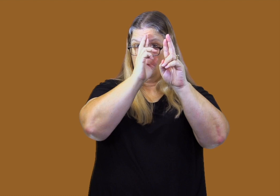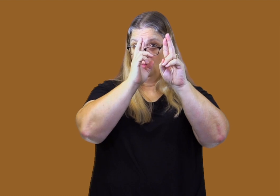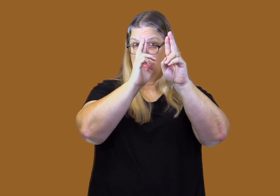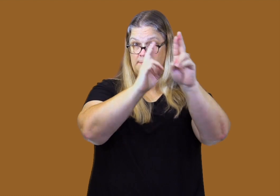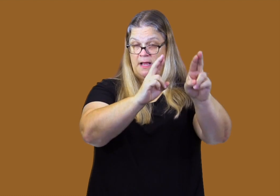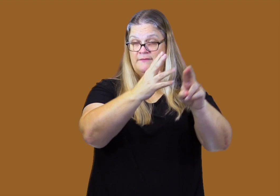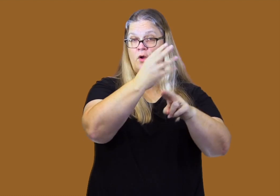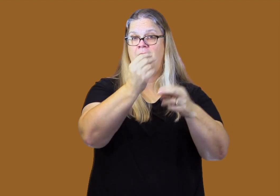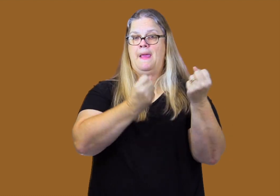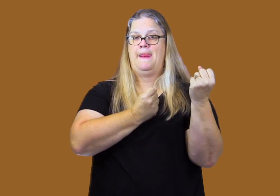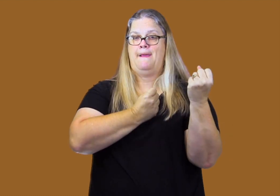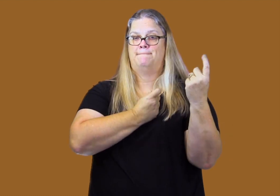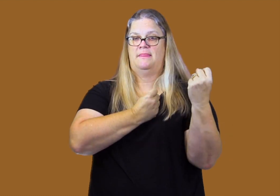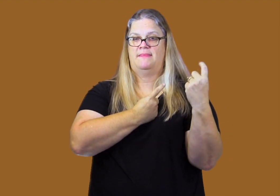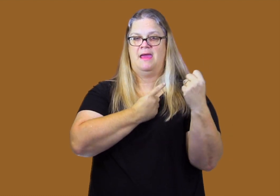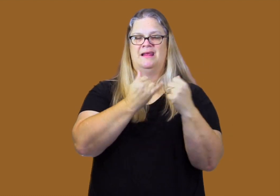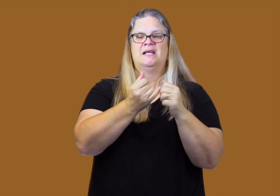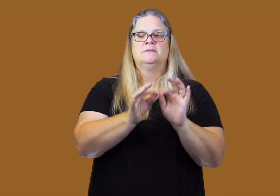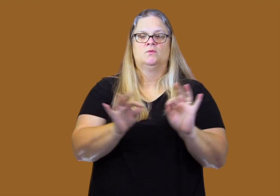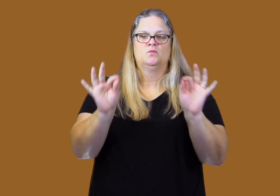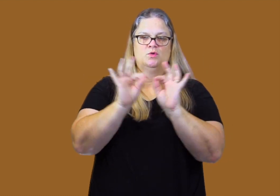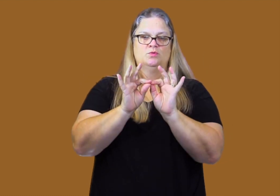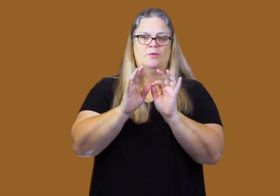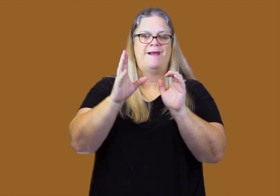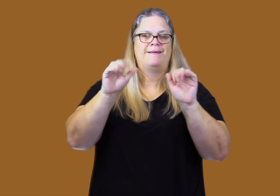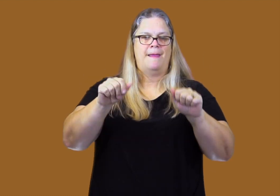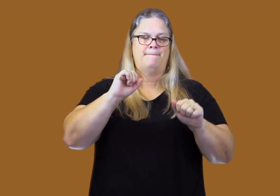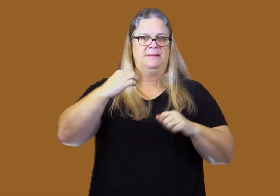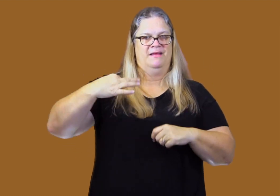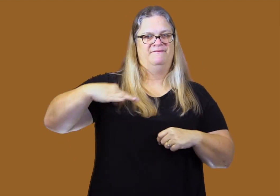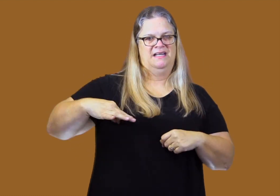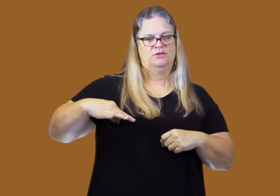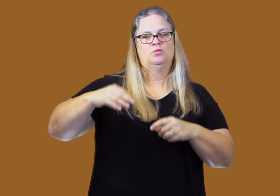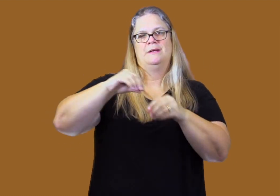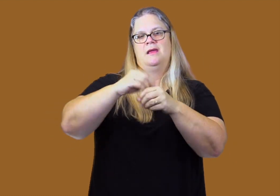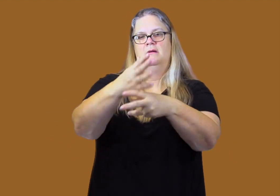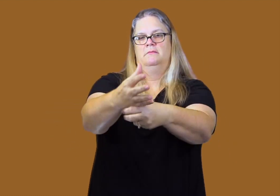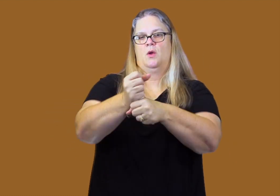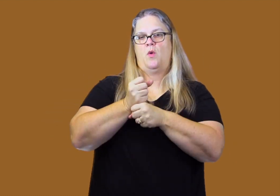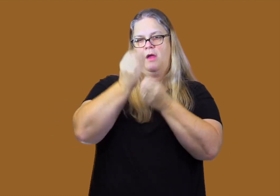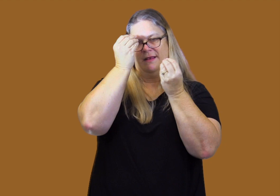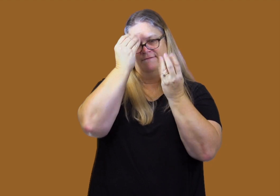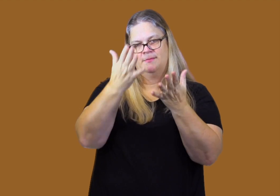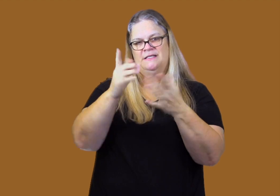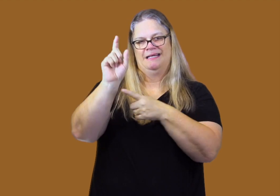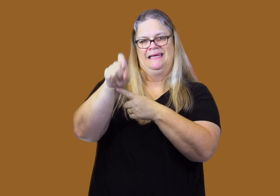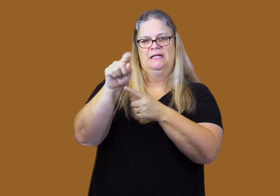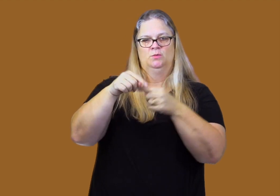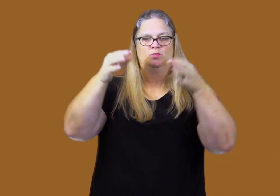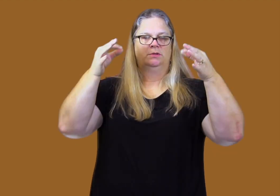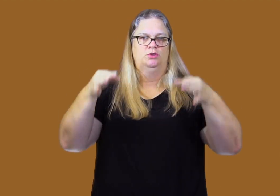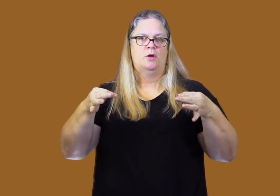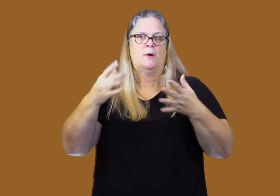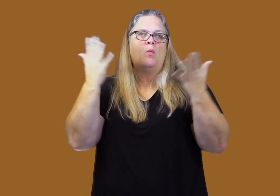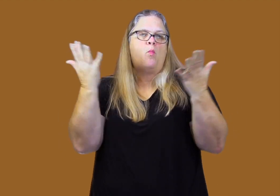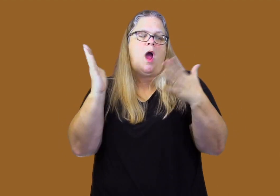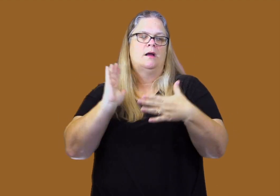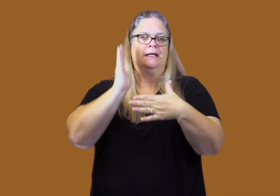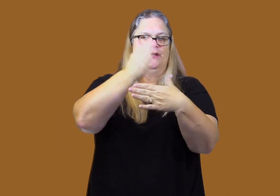and empathetic is crucial, and can be beneficial and acquiring the information needed o determine what sorts of interventions